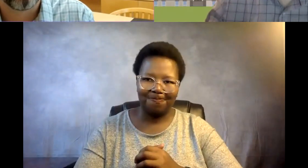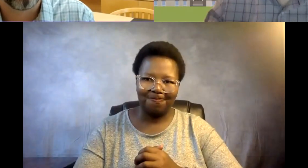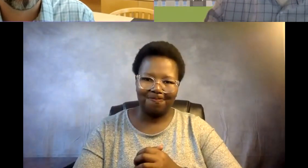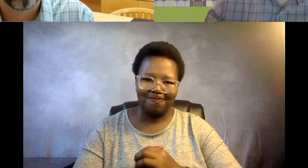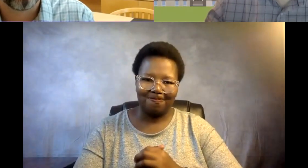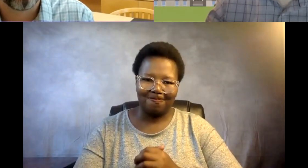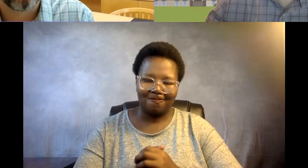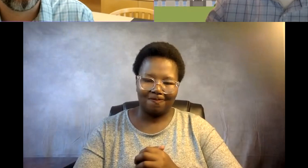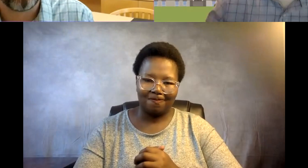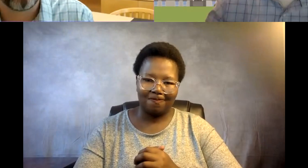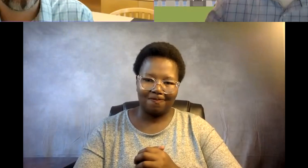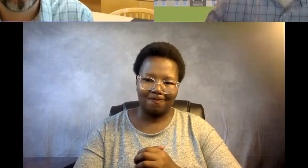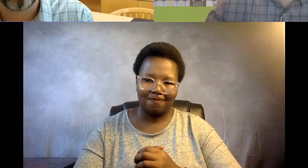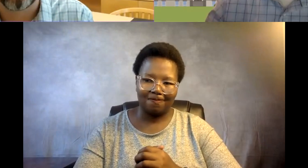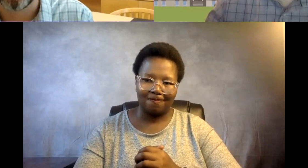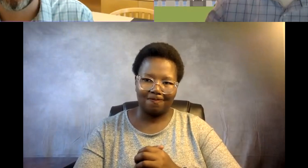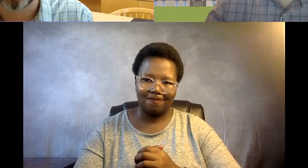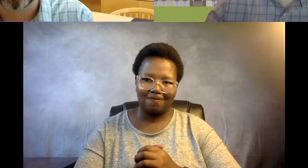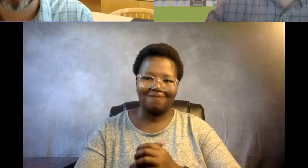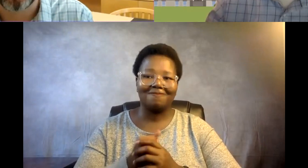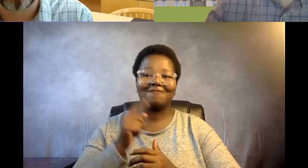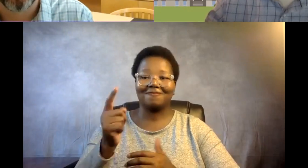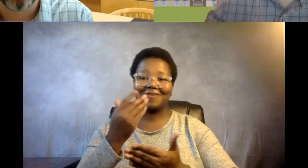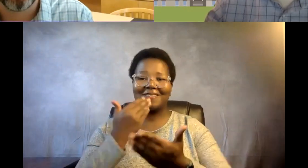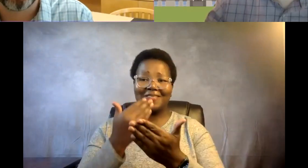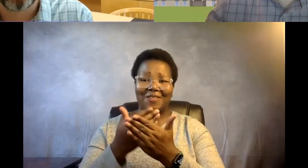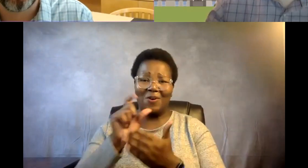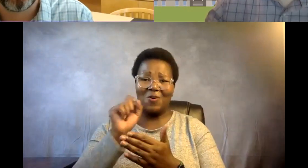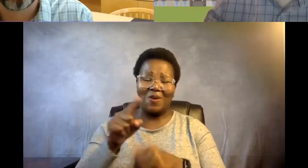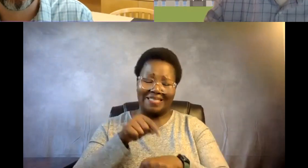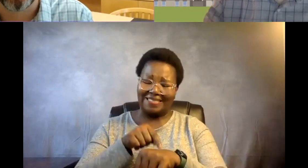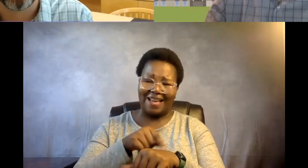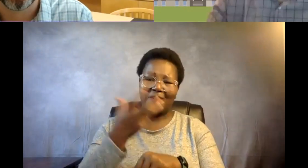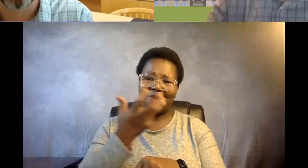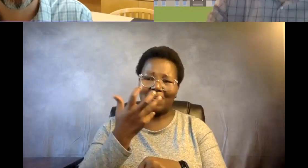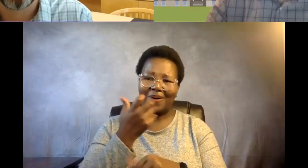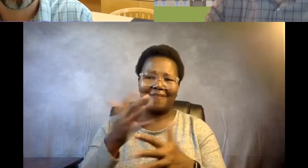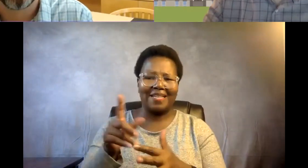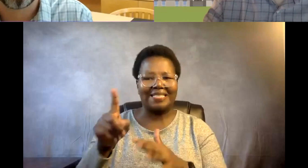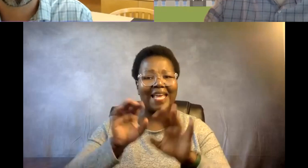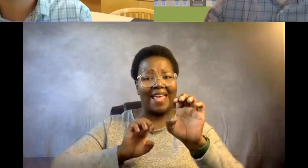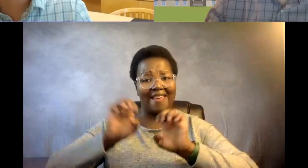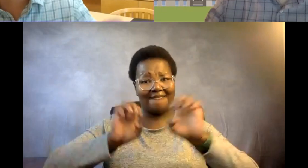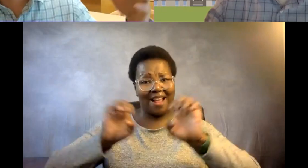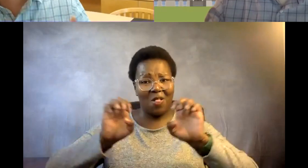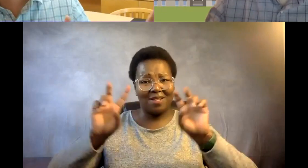[Jon]: So many good questions so little time. Evaluation, is, first you need to learn everything